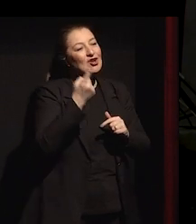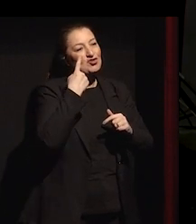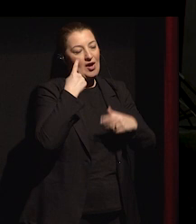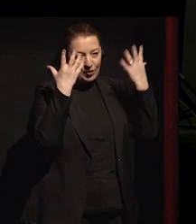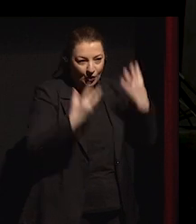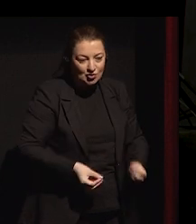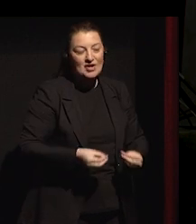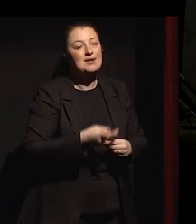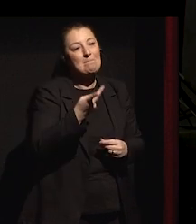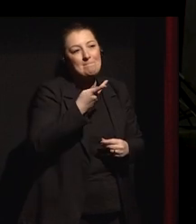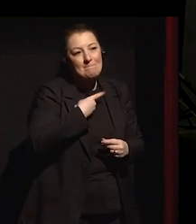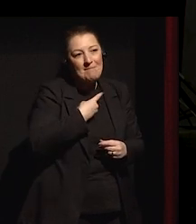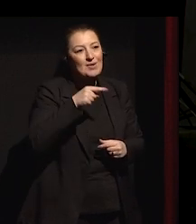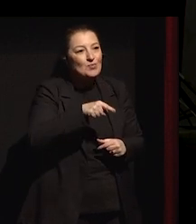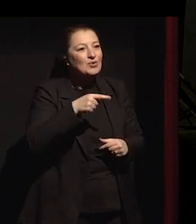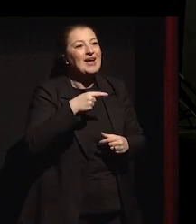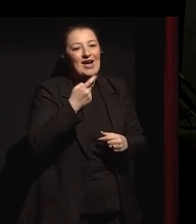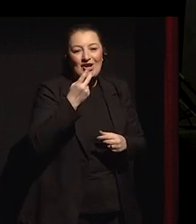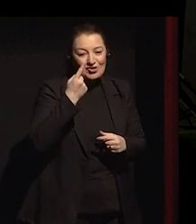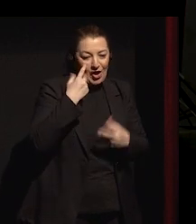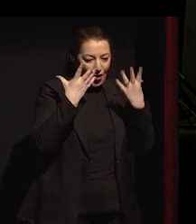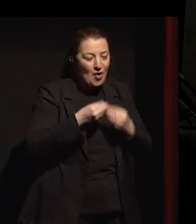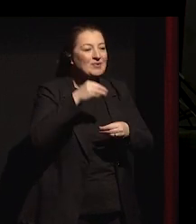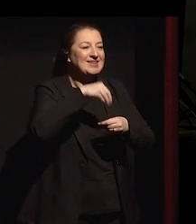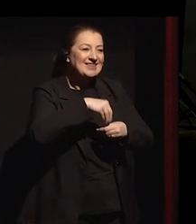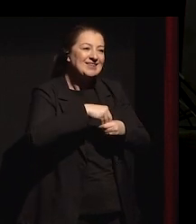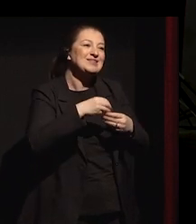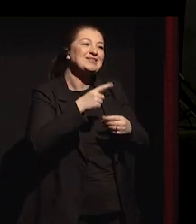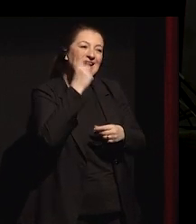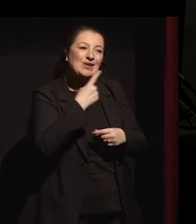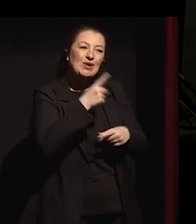and I am very happy to participate in it.